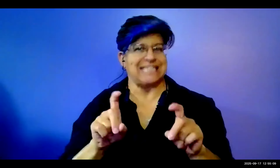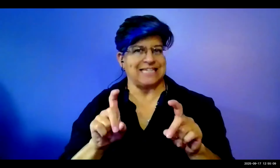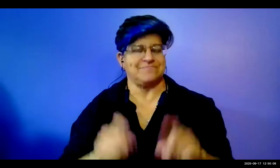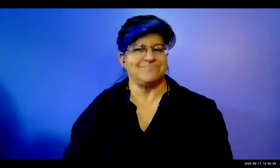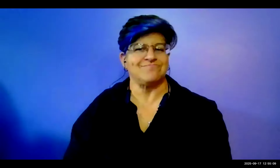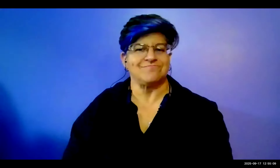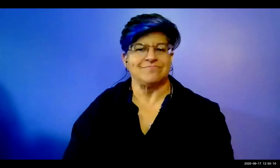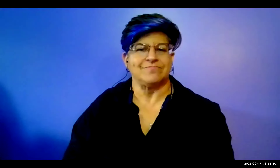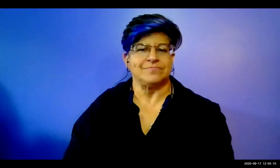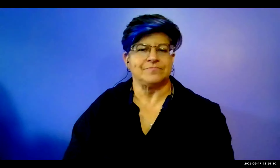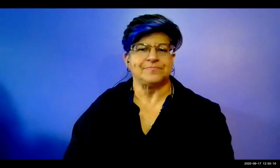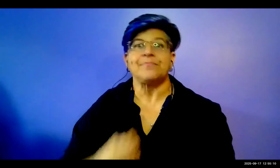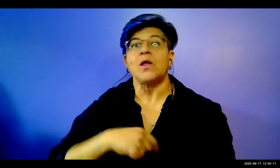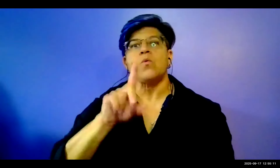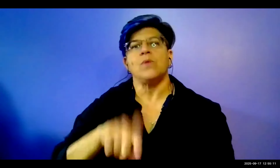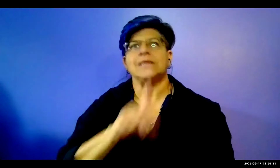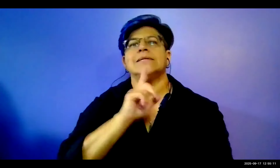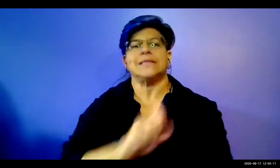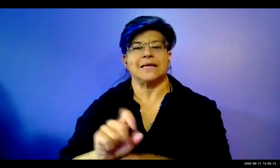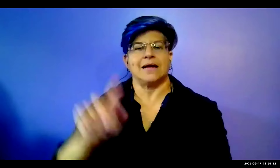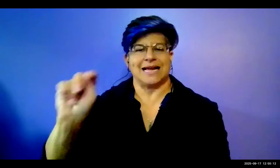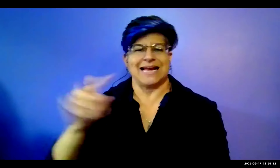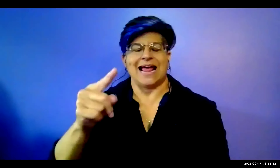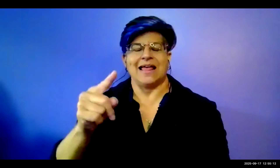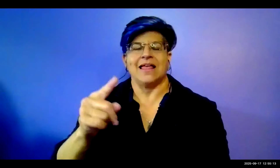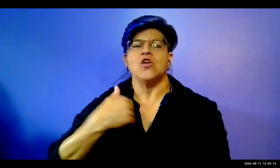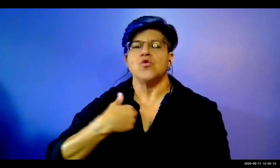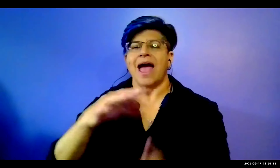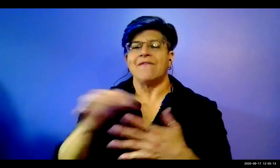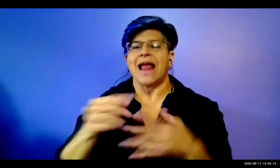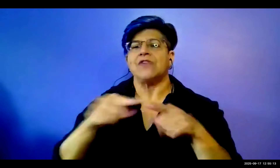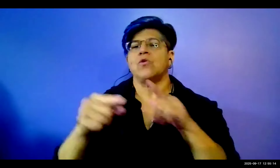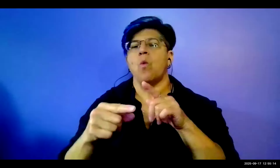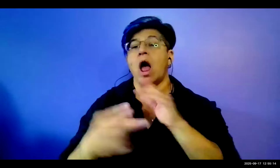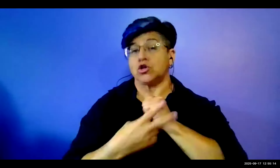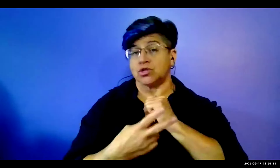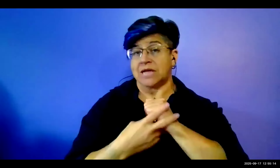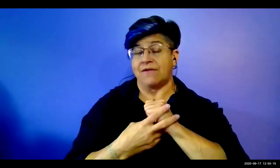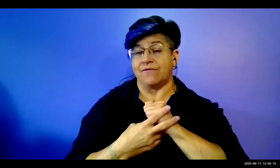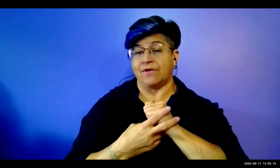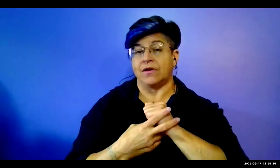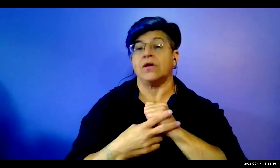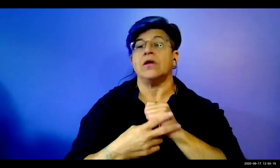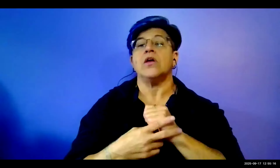And we need to definitely tag… there is an option while saving the document to PDF. We can check that.